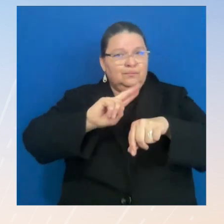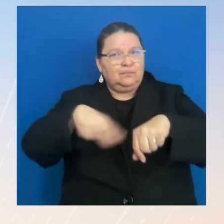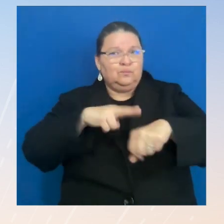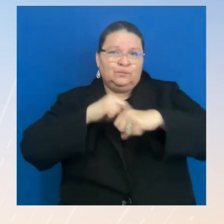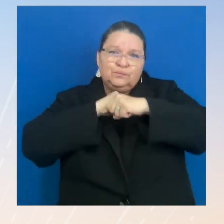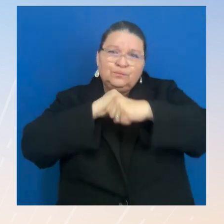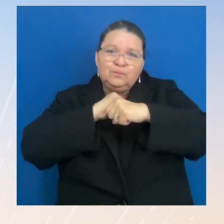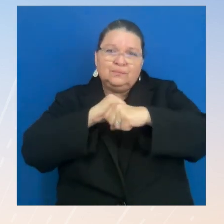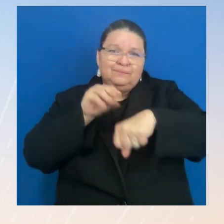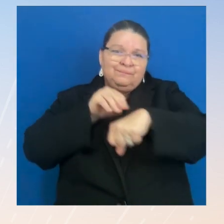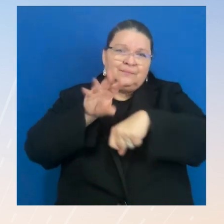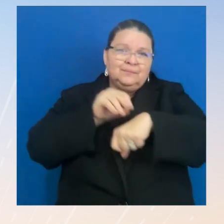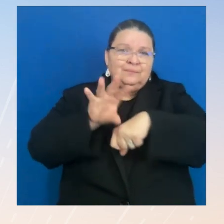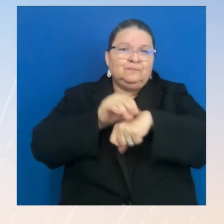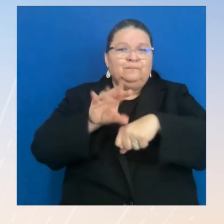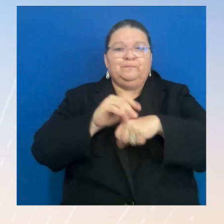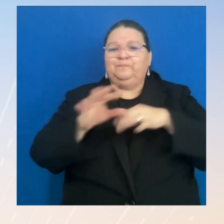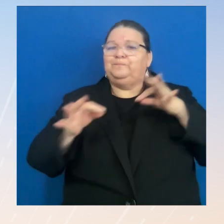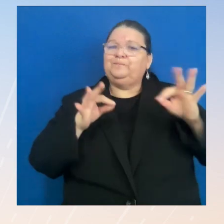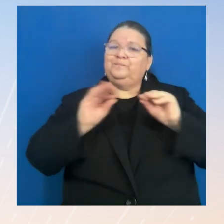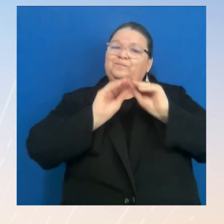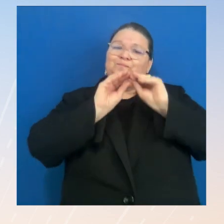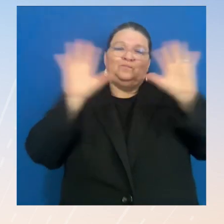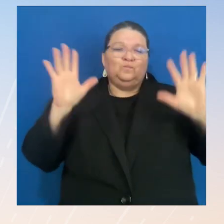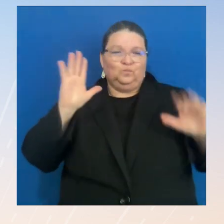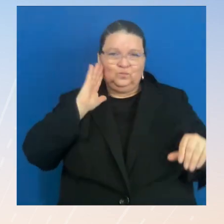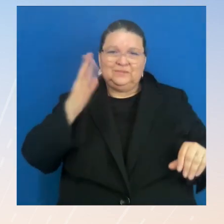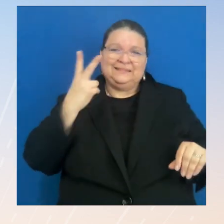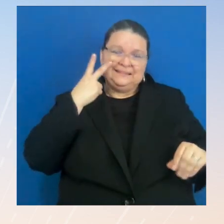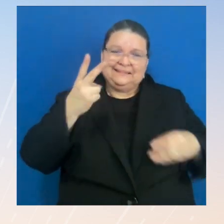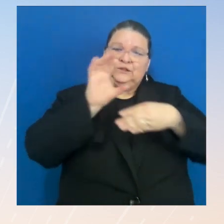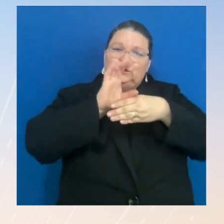should they violate our sanctions. Thank you, everyone, so much.